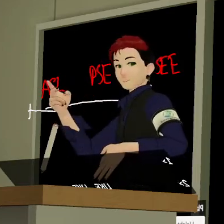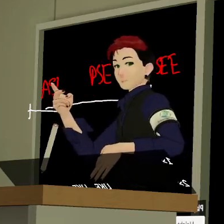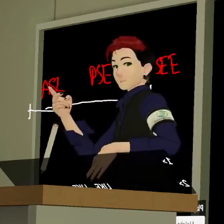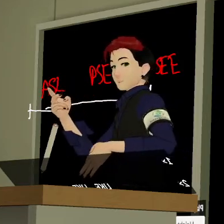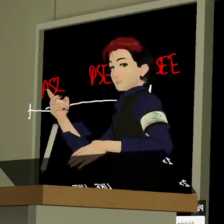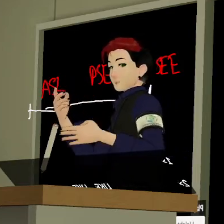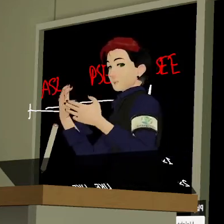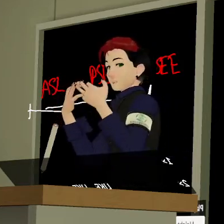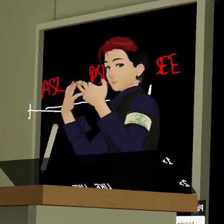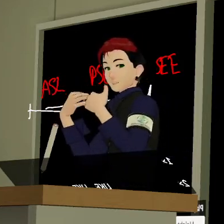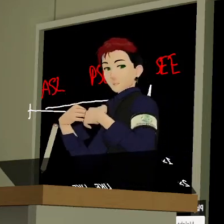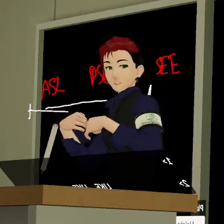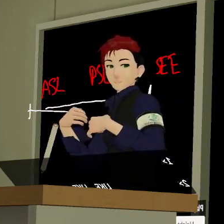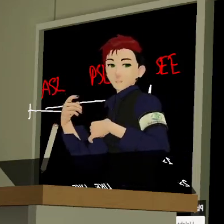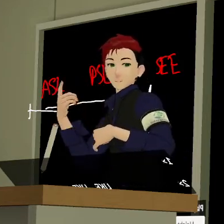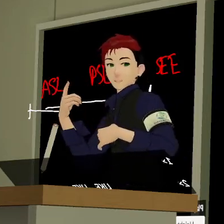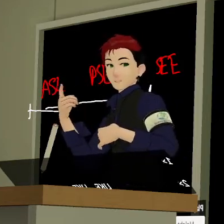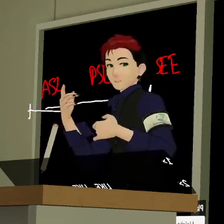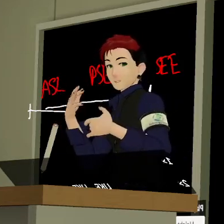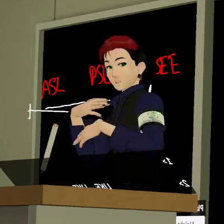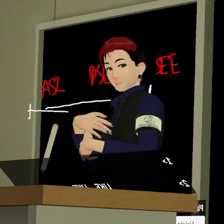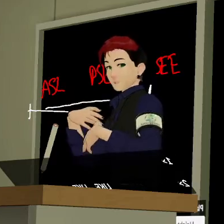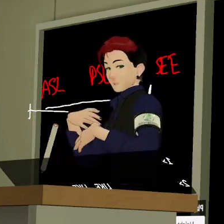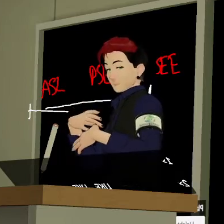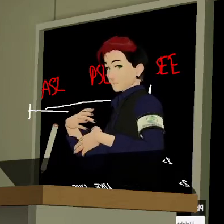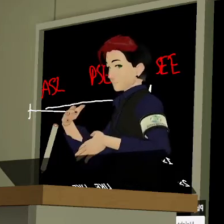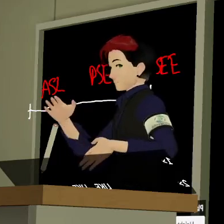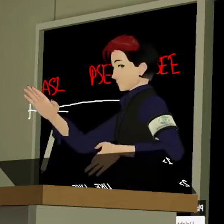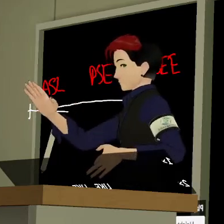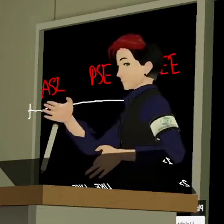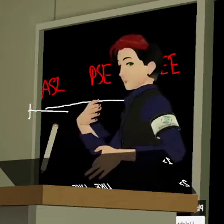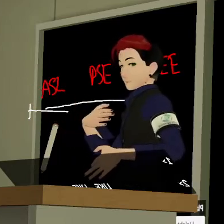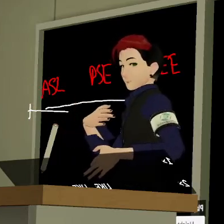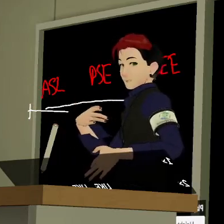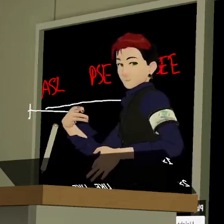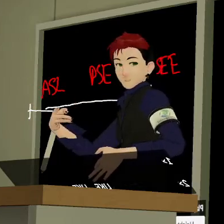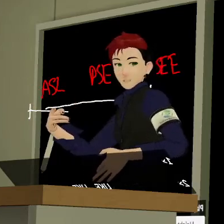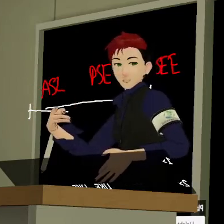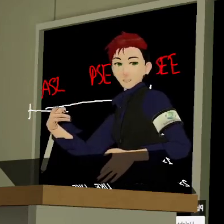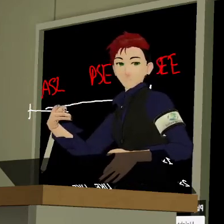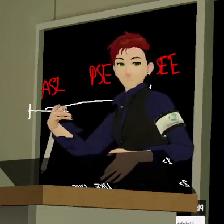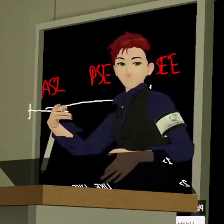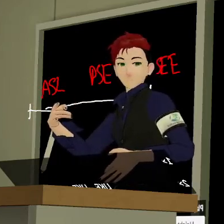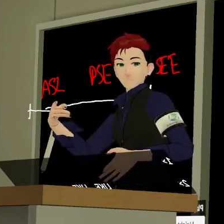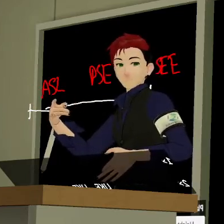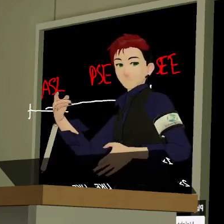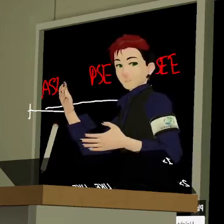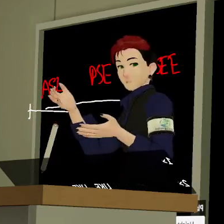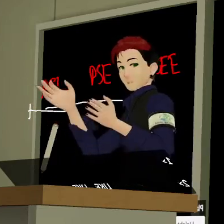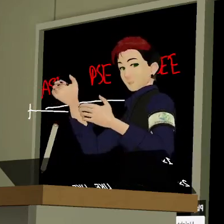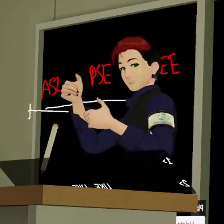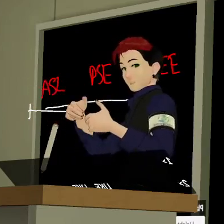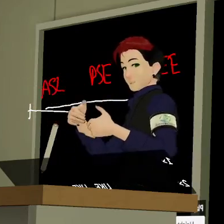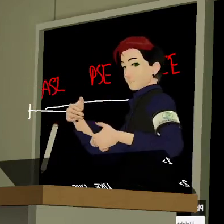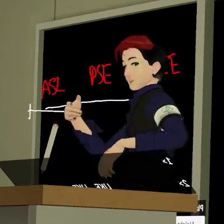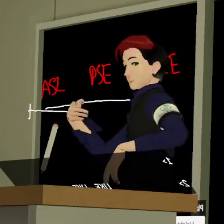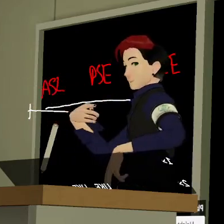something that you have a fondness for something that you enjoy it's going to be like the way I remember this sign is it's